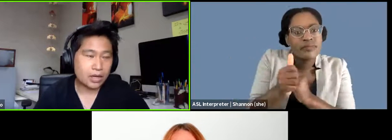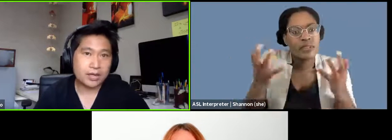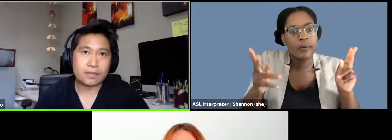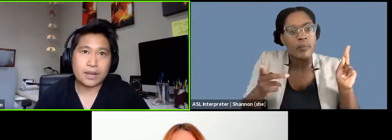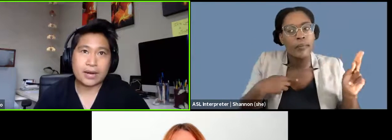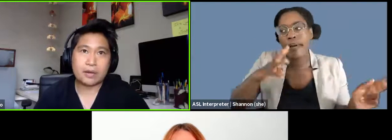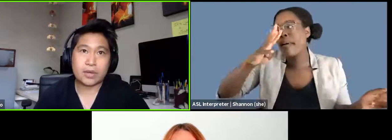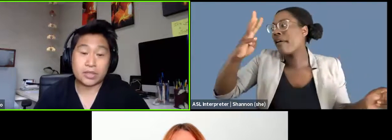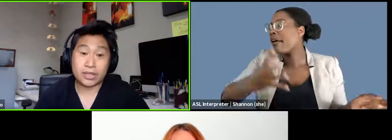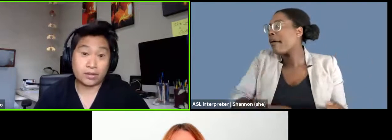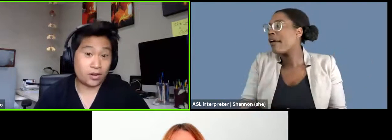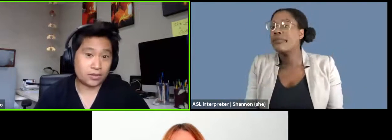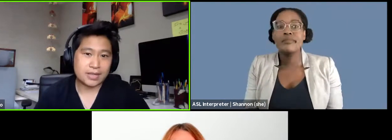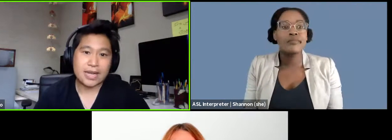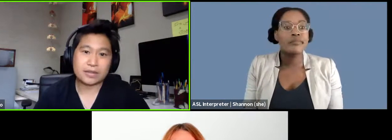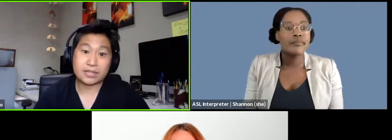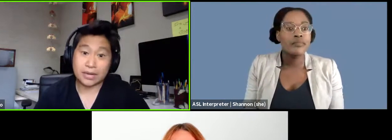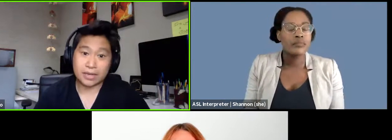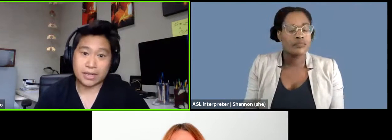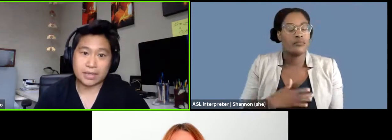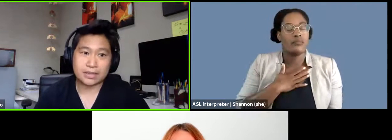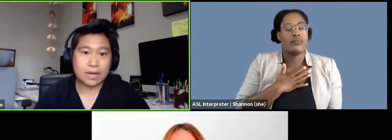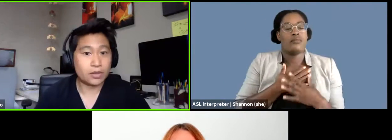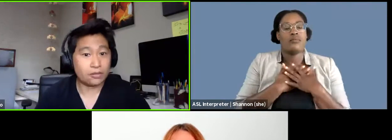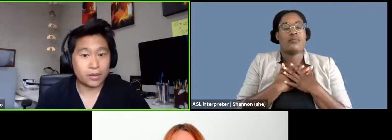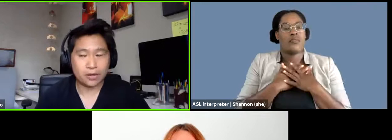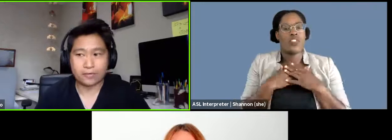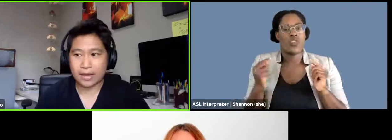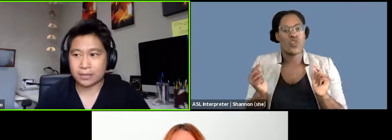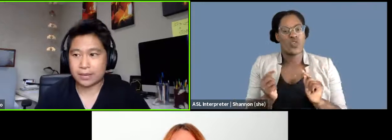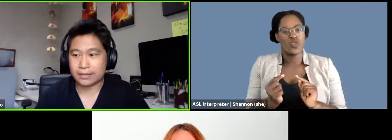talking about how much it hurts, how scary it is, how it could have been our families.